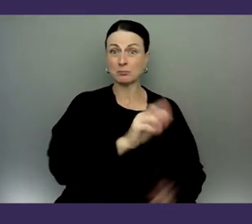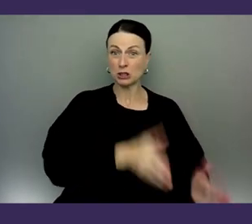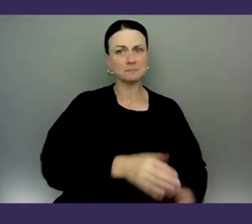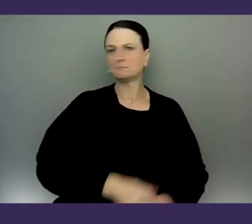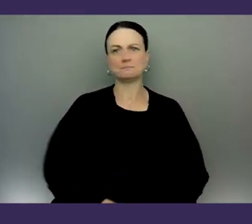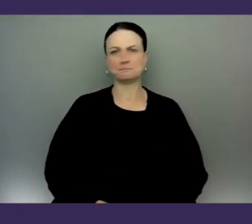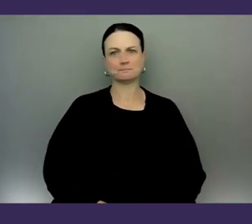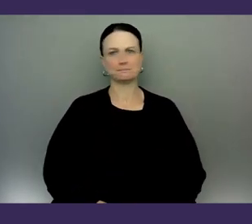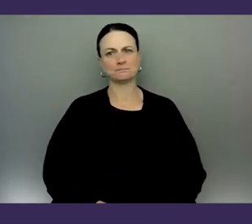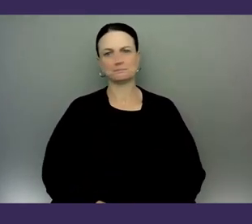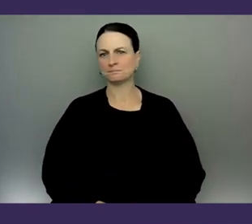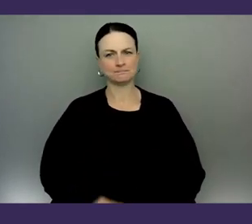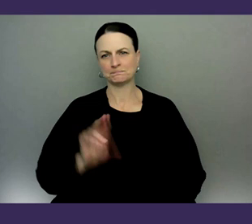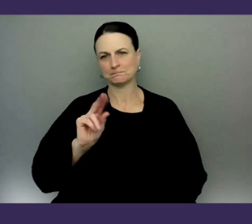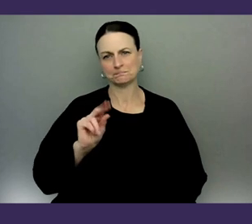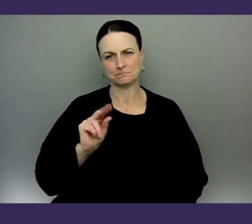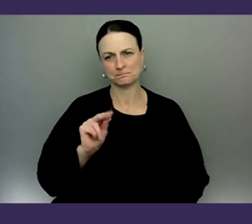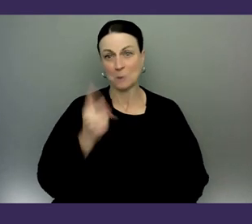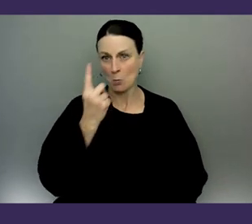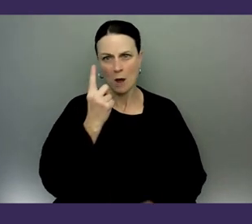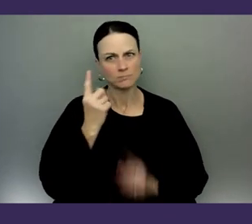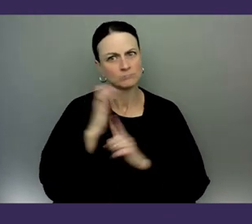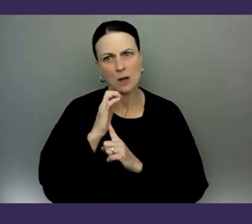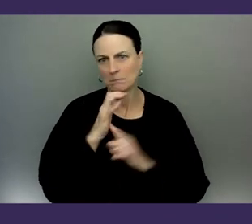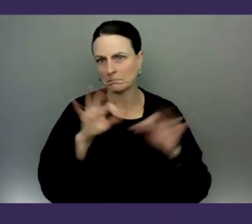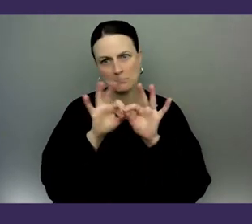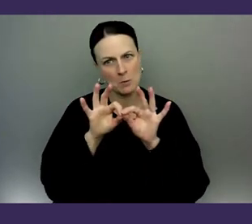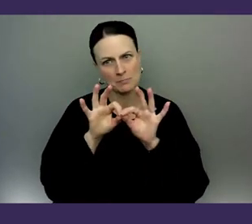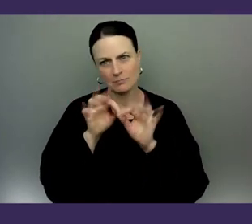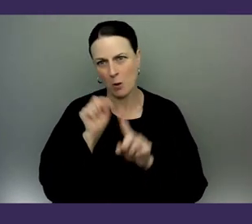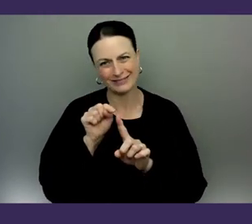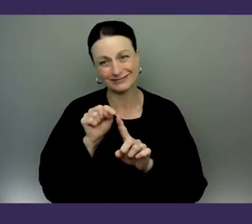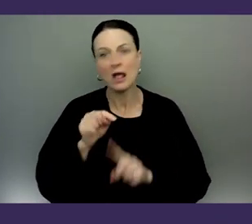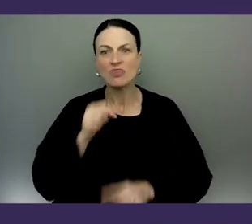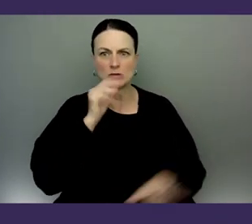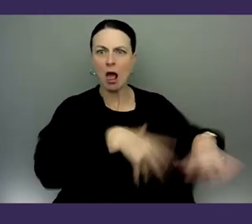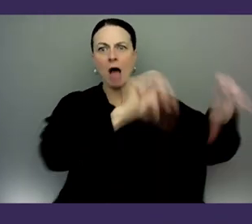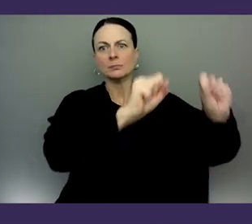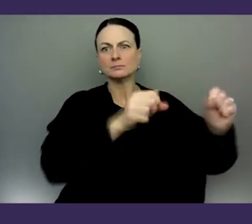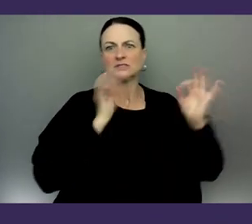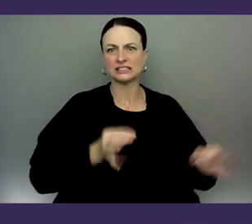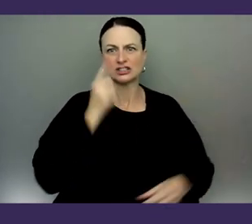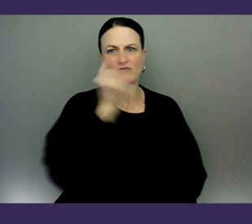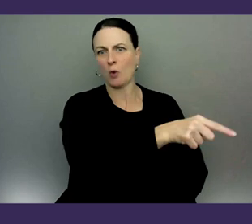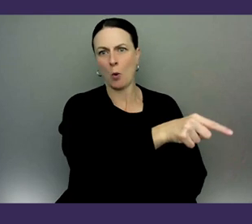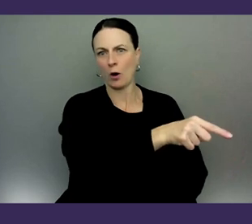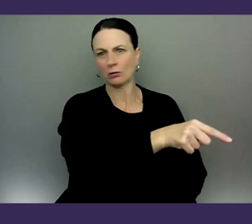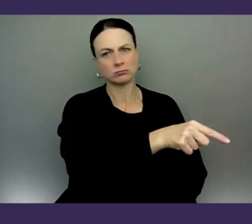and that is one of the most important points of this entire presentation. They do not make decisions for the individual with a disability.